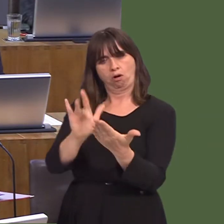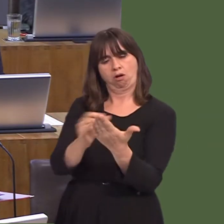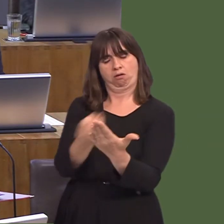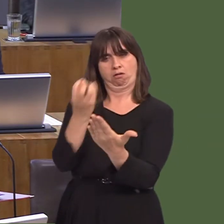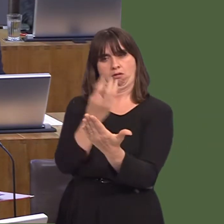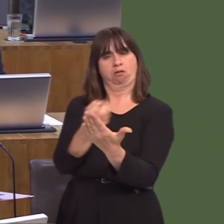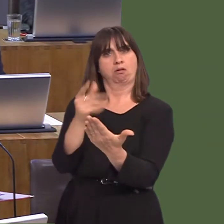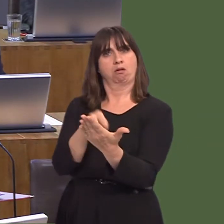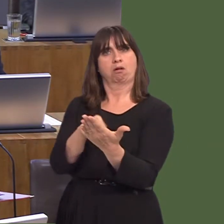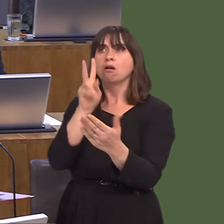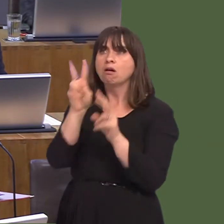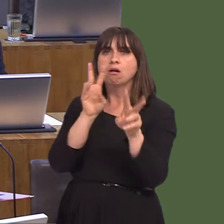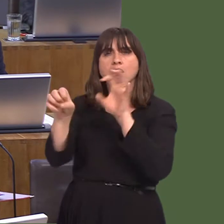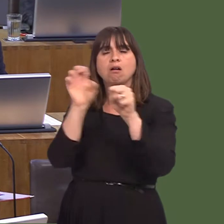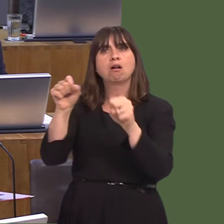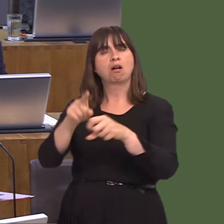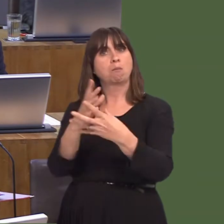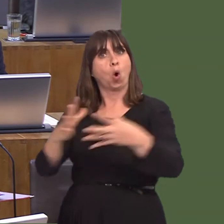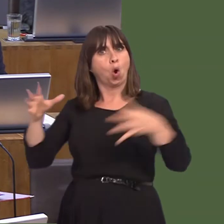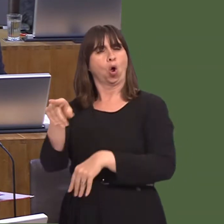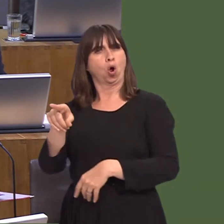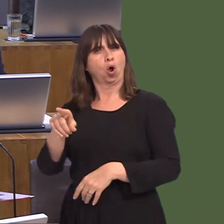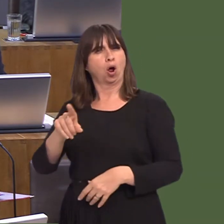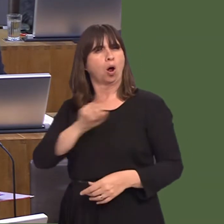be for some people, why is it the case that gambling advertising has gone up?